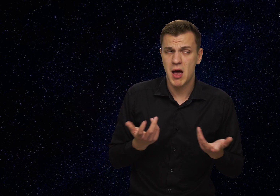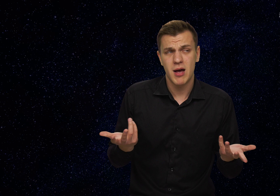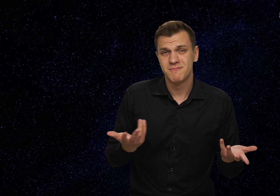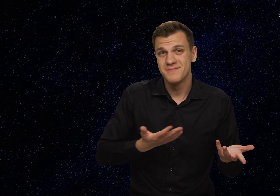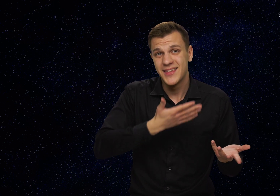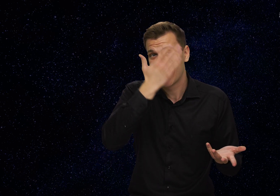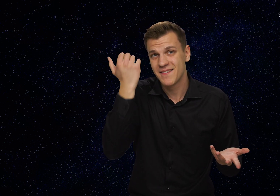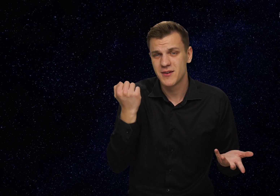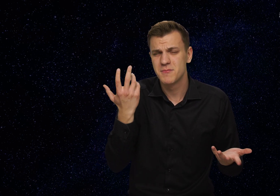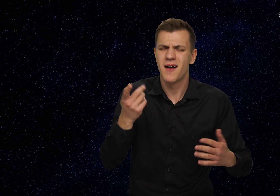THAT WE DON'T KNOW!